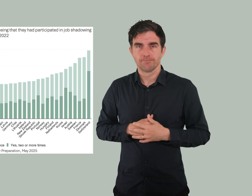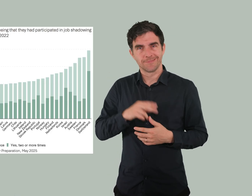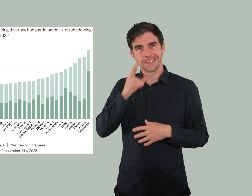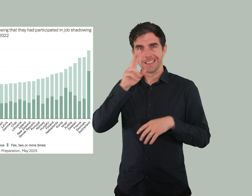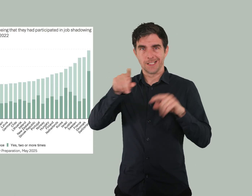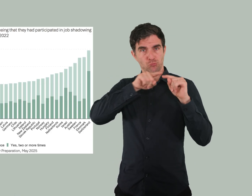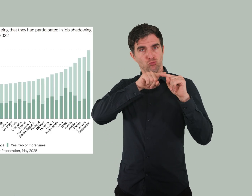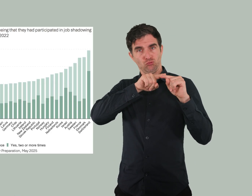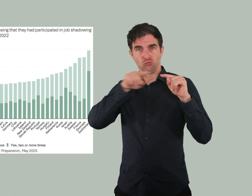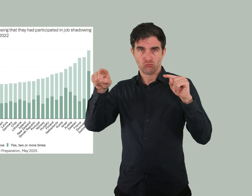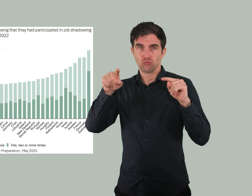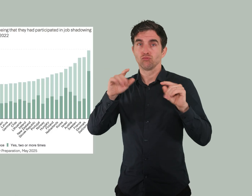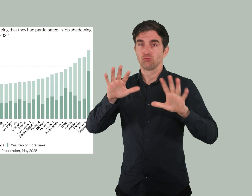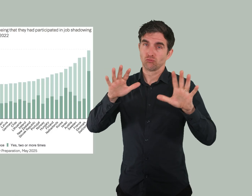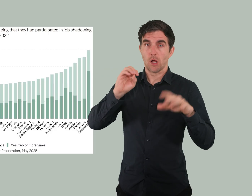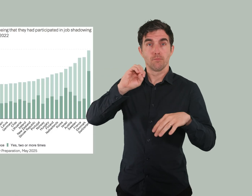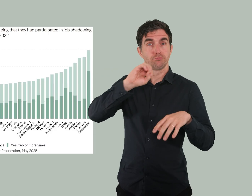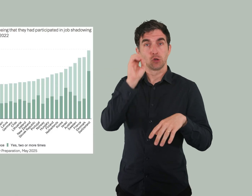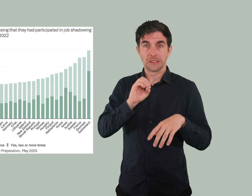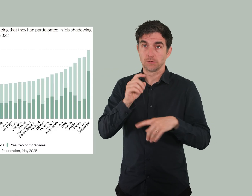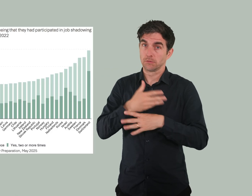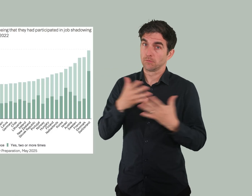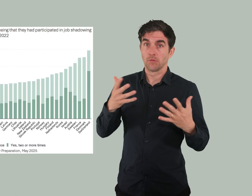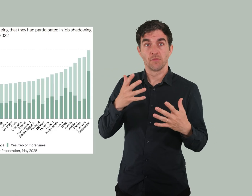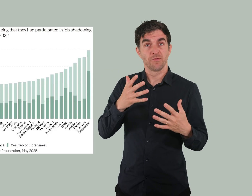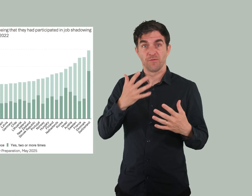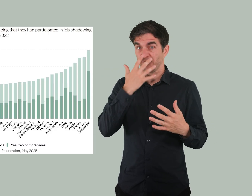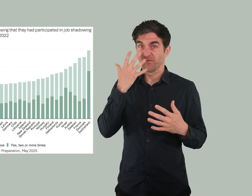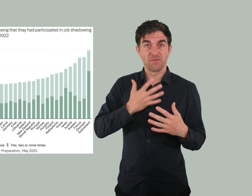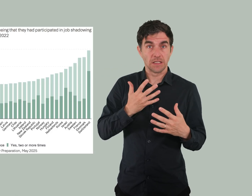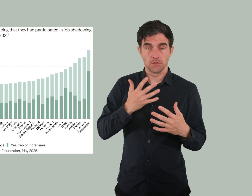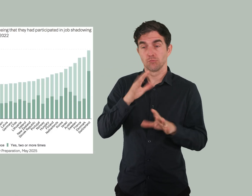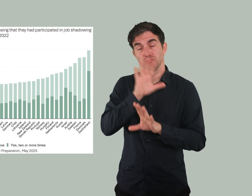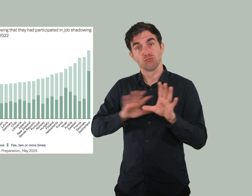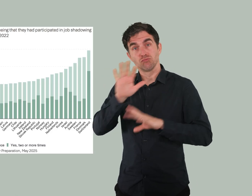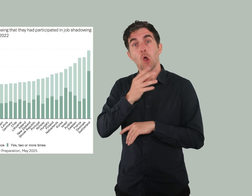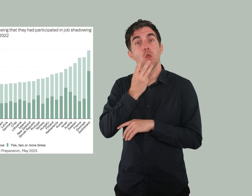A horizontal stacked bar chart showing the percentage of 15-year-old students